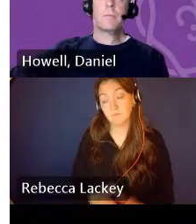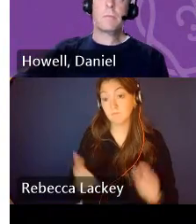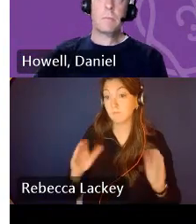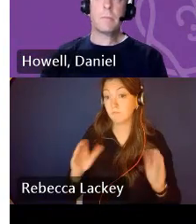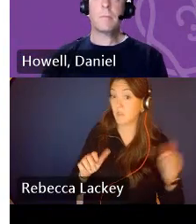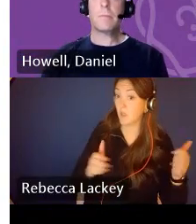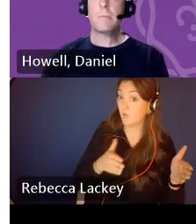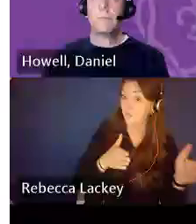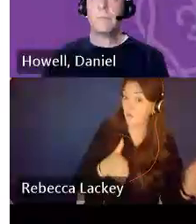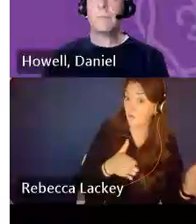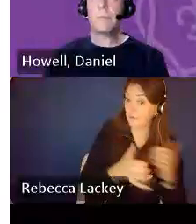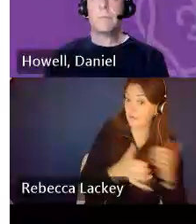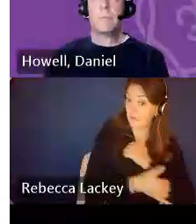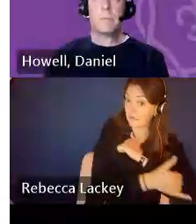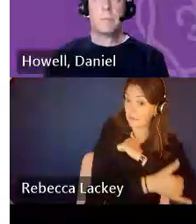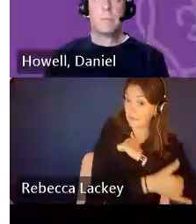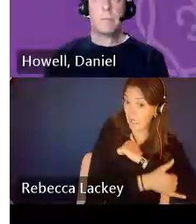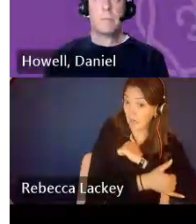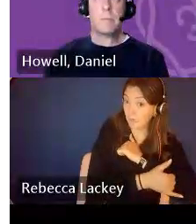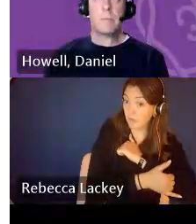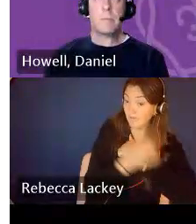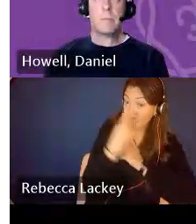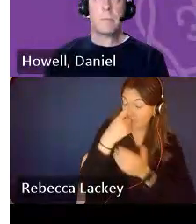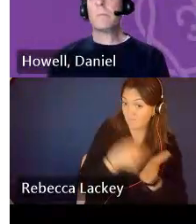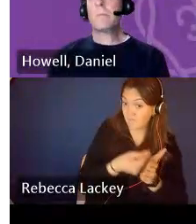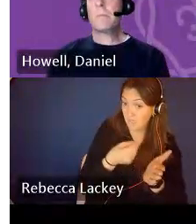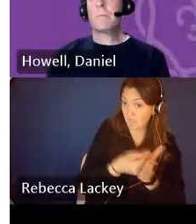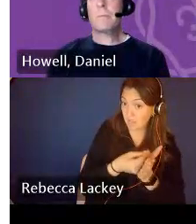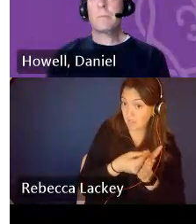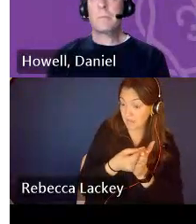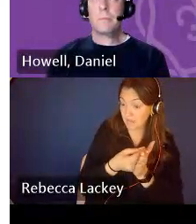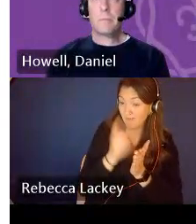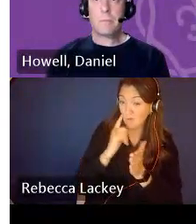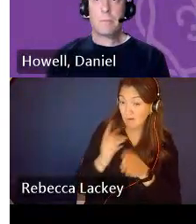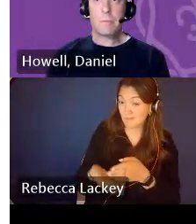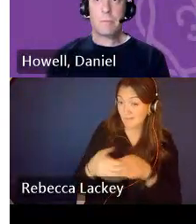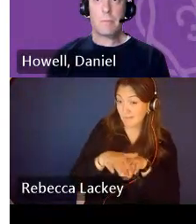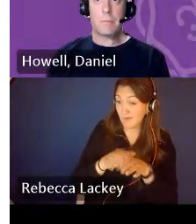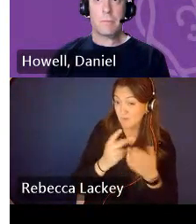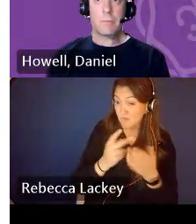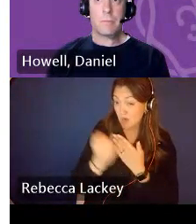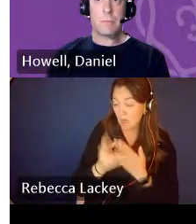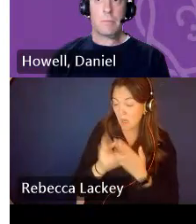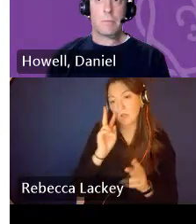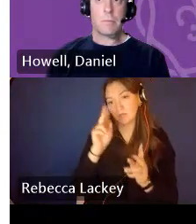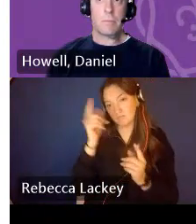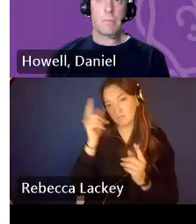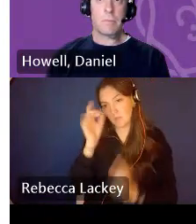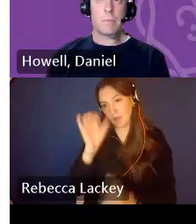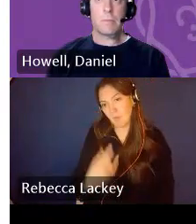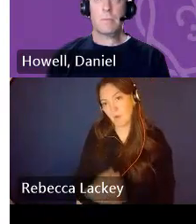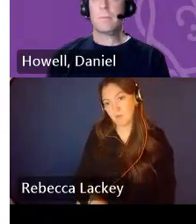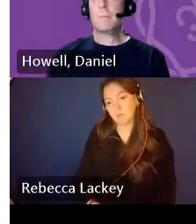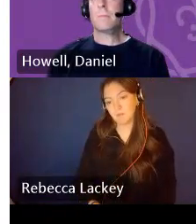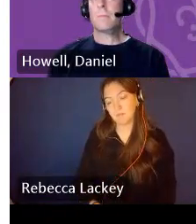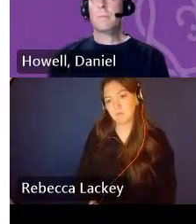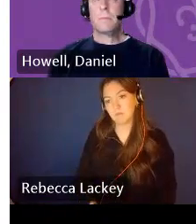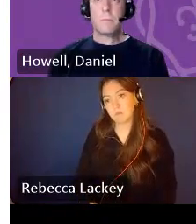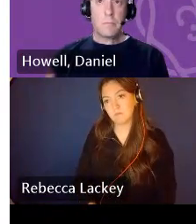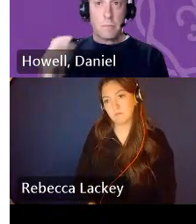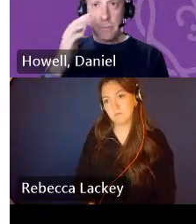have in St. Louis County when it comes time for funding of resurfacing projects. There's um quite